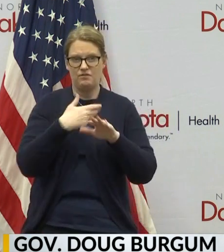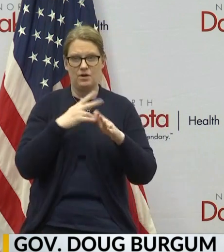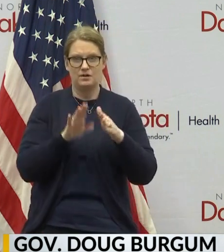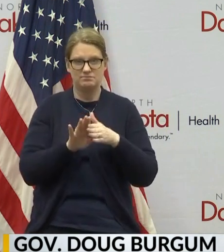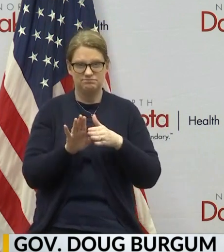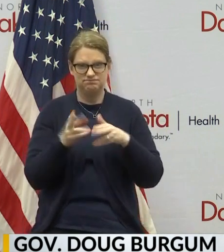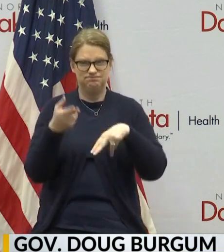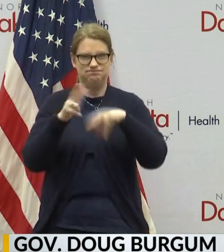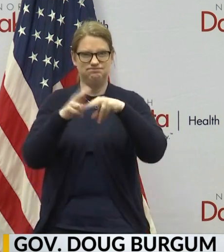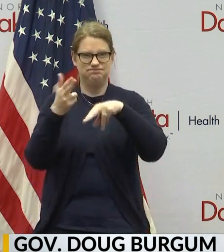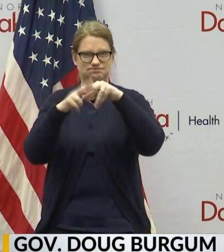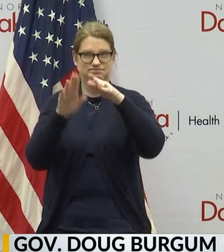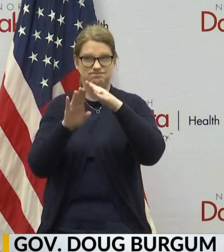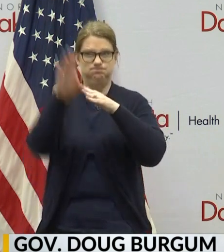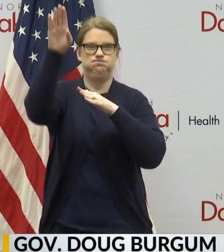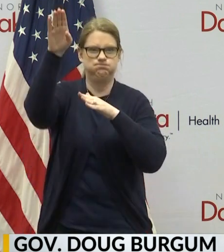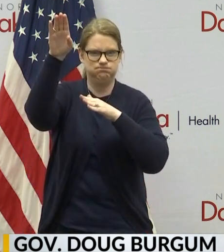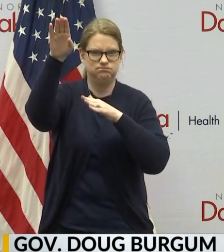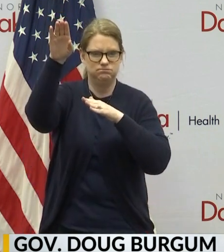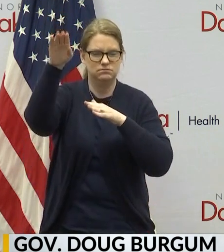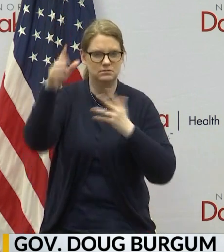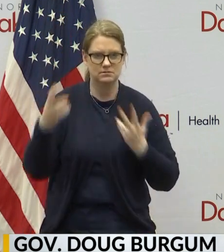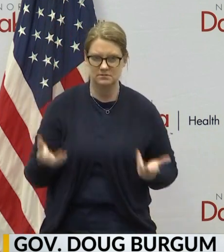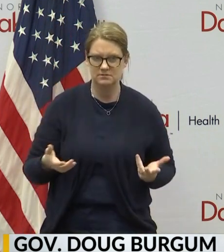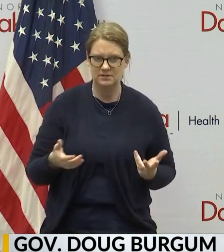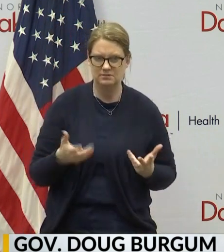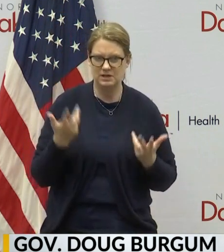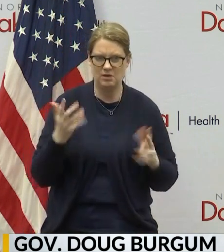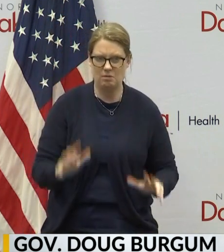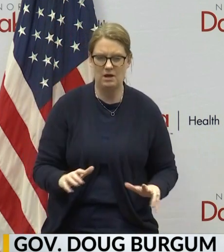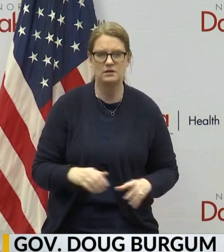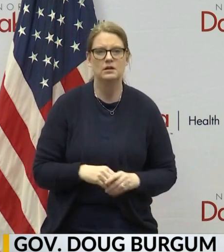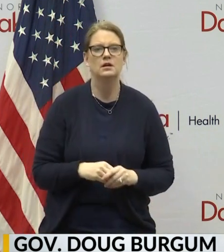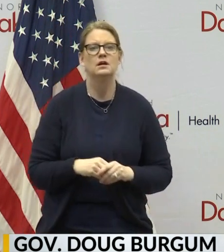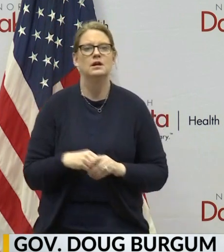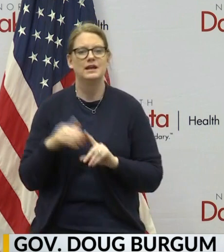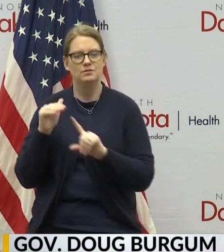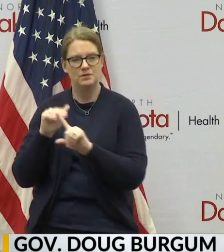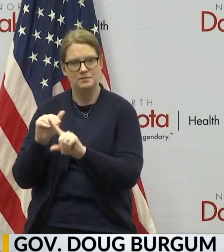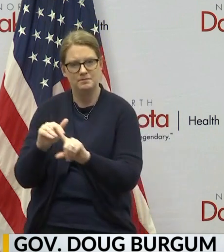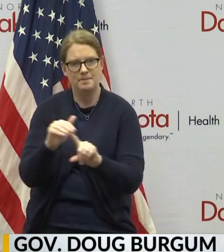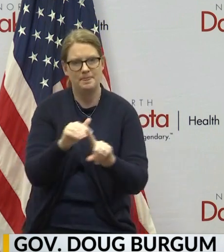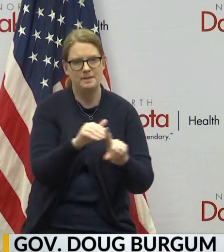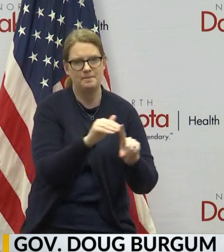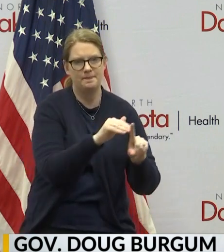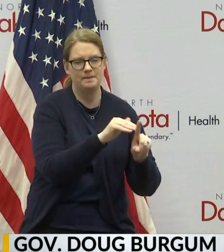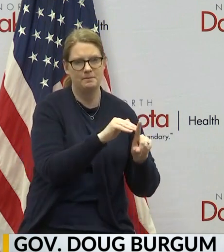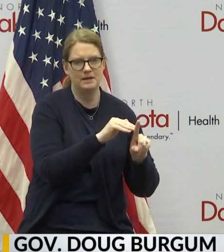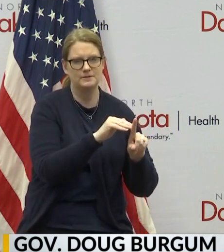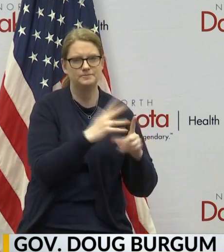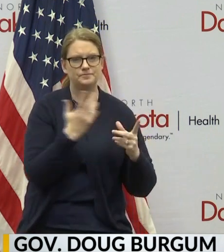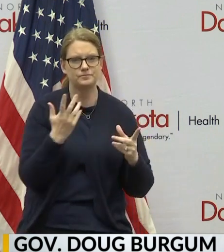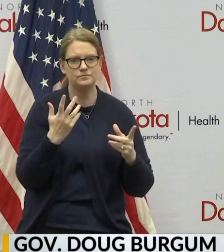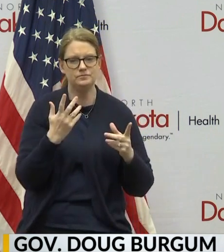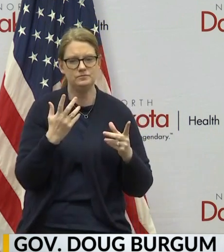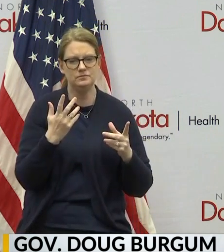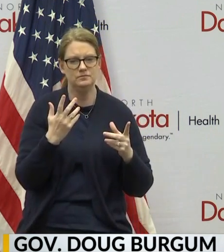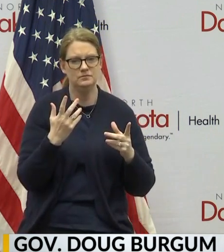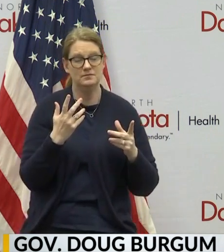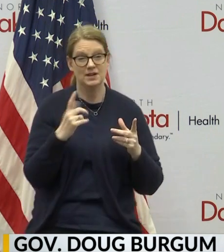WE ABOUT OURSELVES ANOTHER DAY HERE BEFORE WE GET TO THAT INFLECTION POINT AND ALSO A